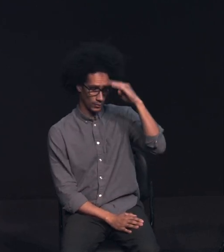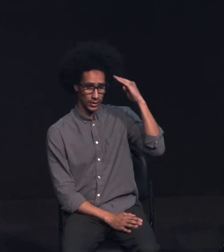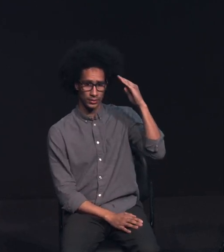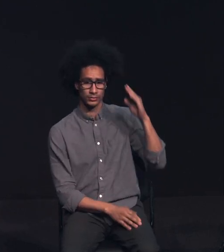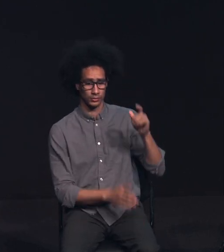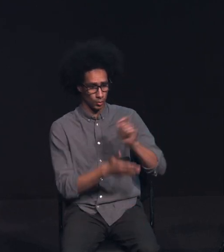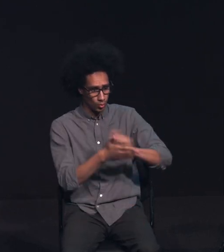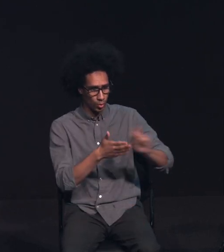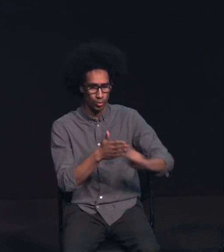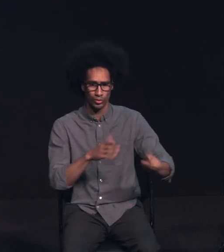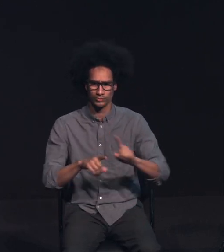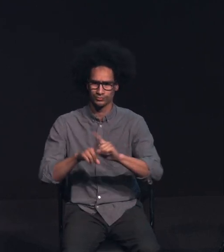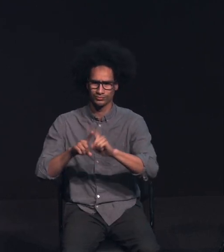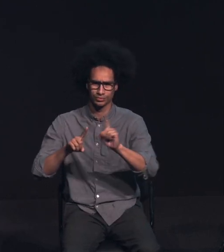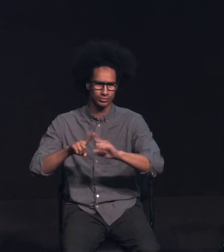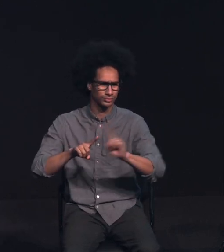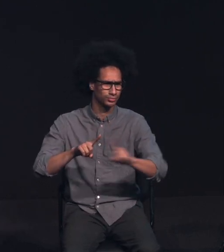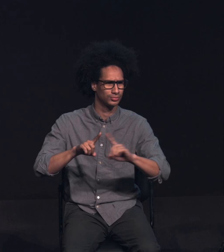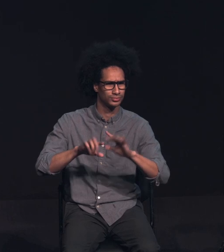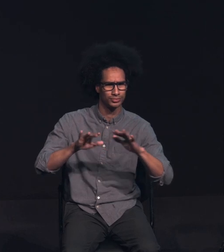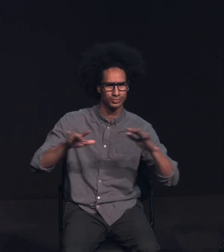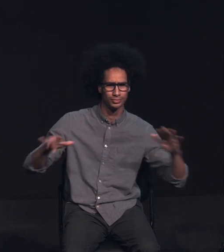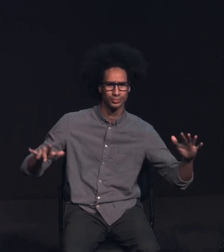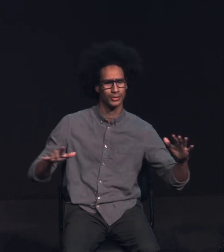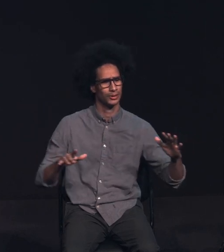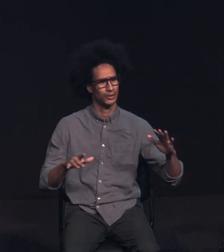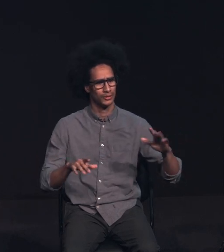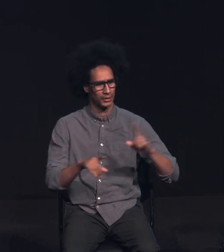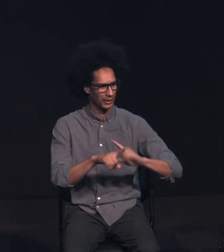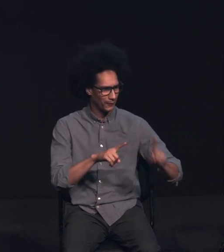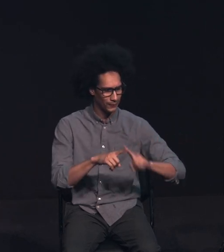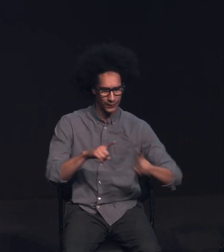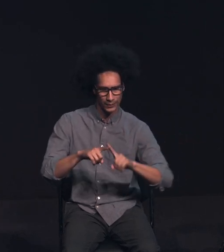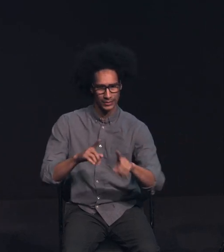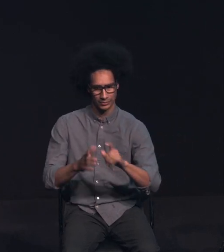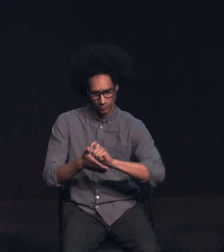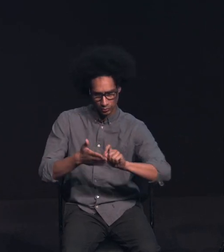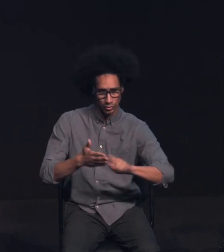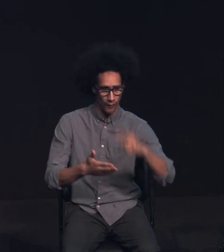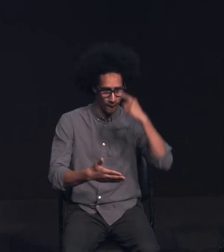all types of poetry, prose, for all ages, for each other.